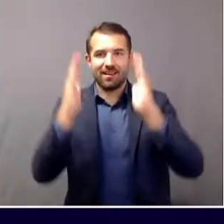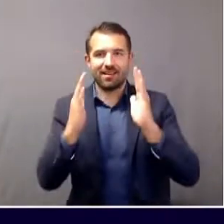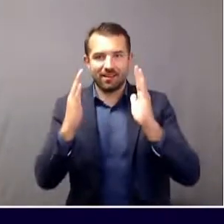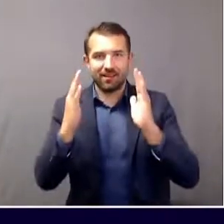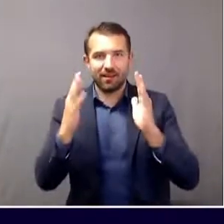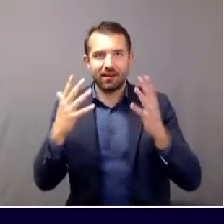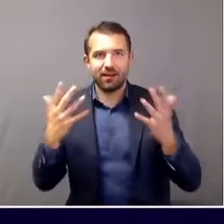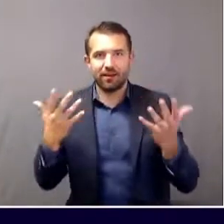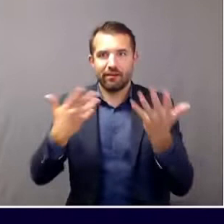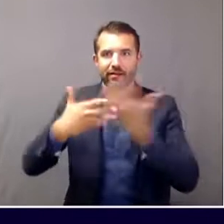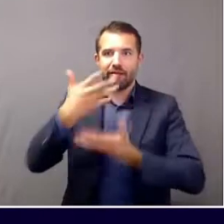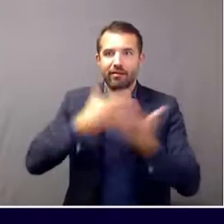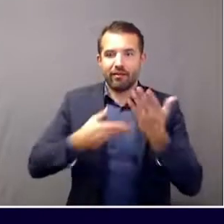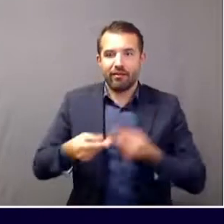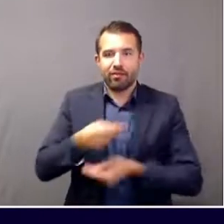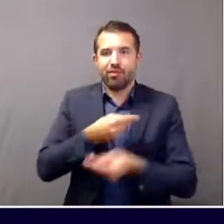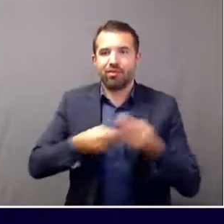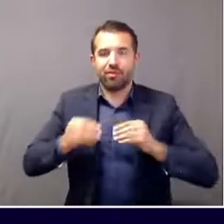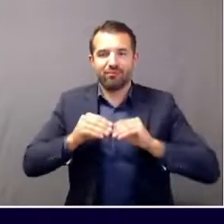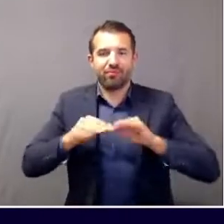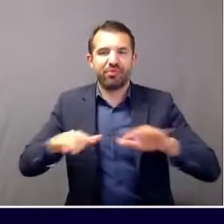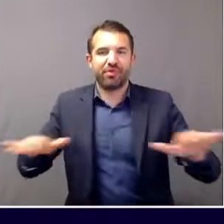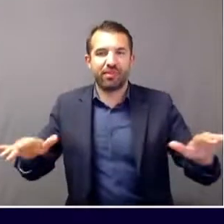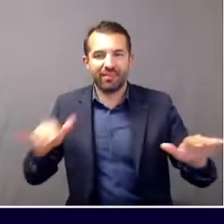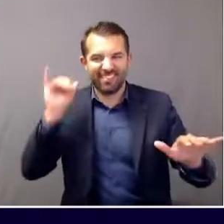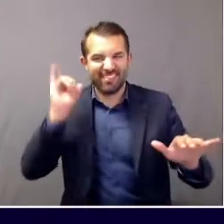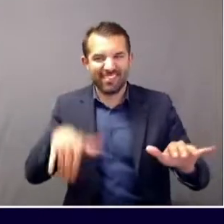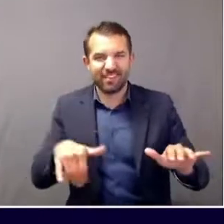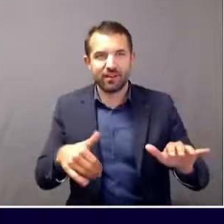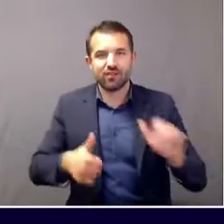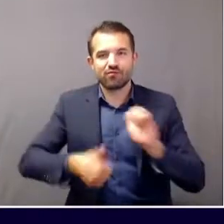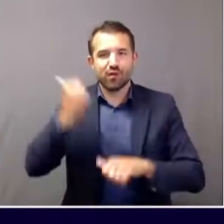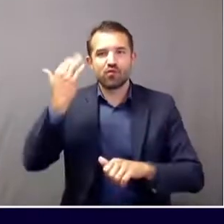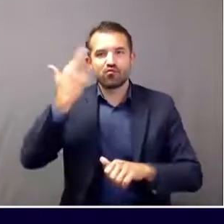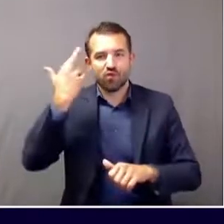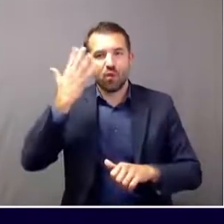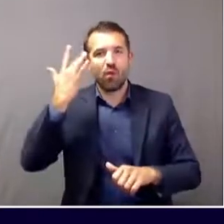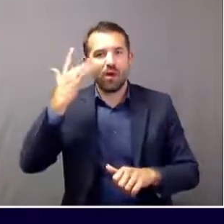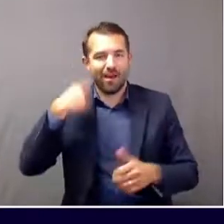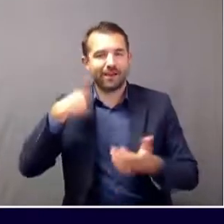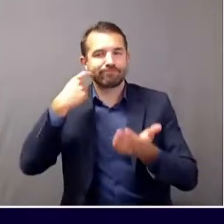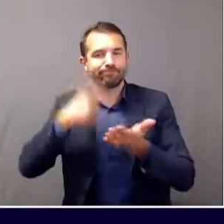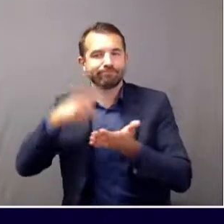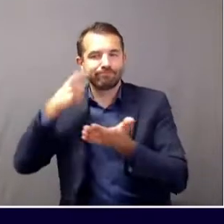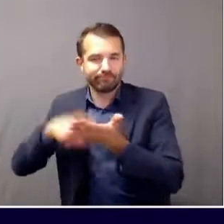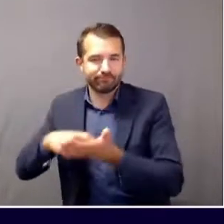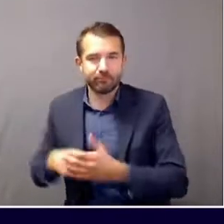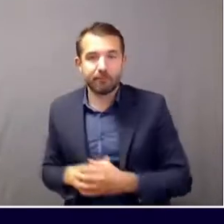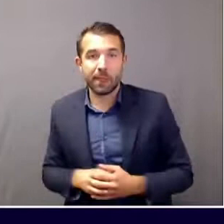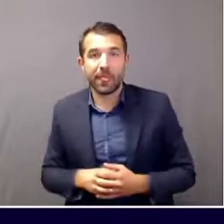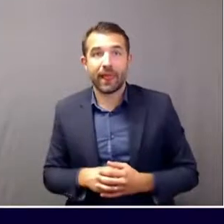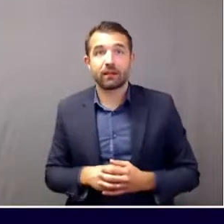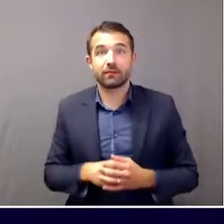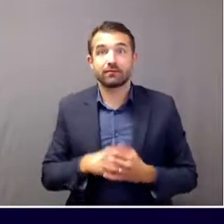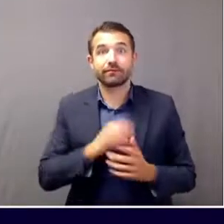routes of transmission but what